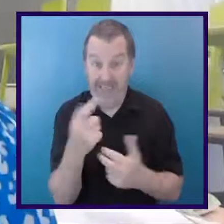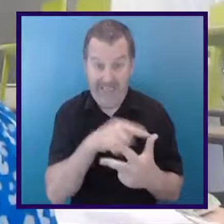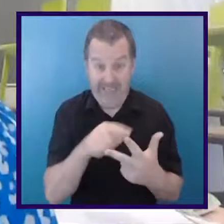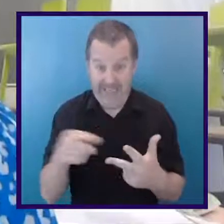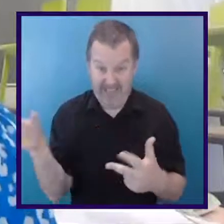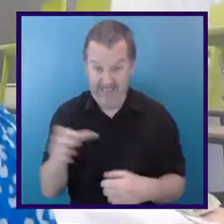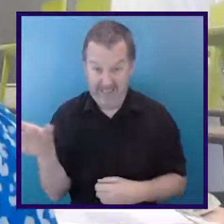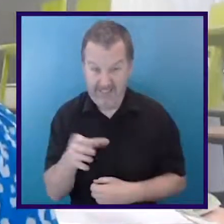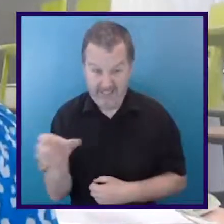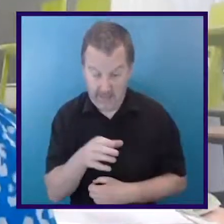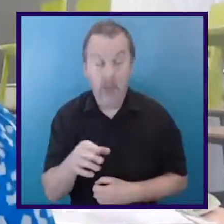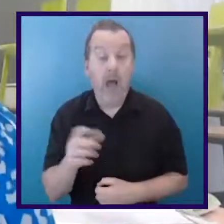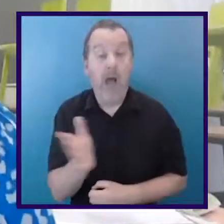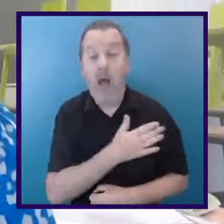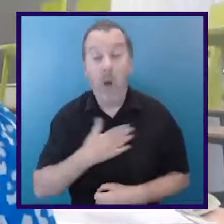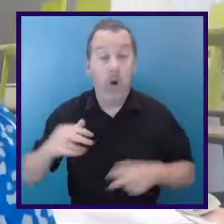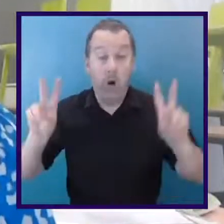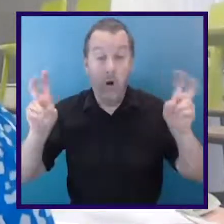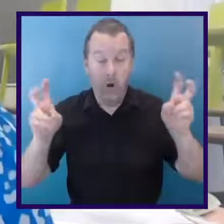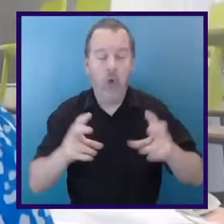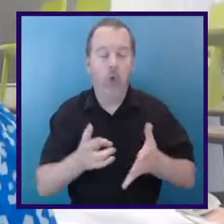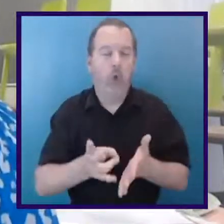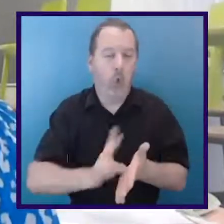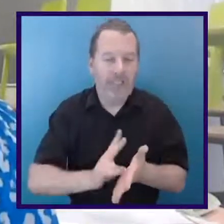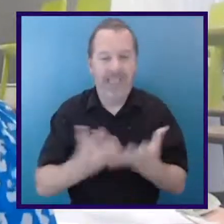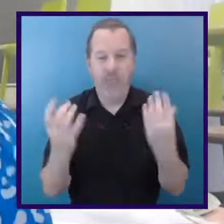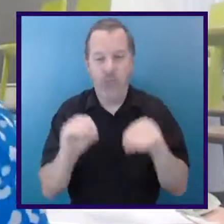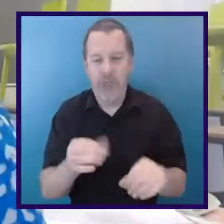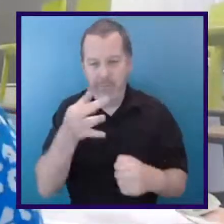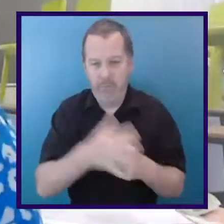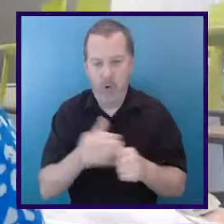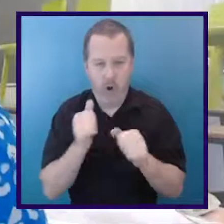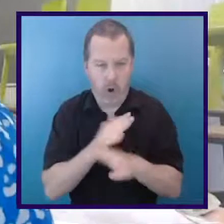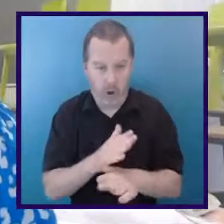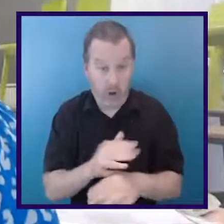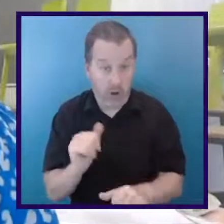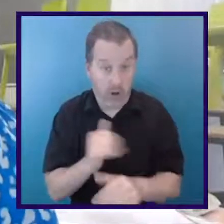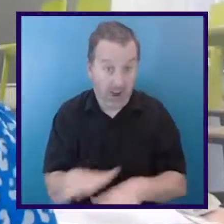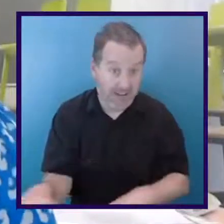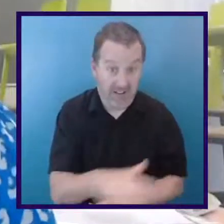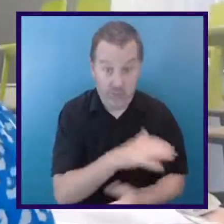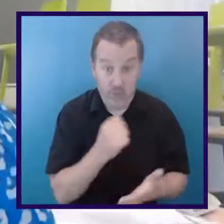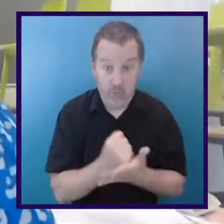and the motto of St Paul's is ‘quality education for all’. And we allow all our students to study languages.